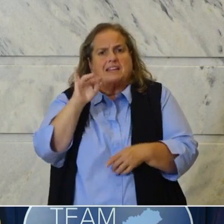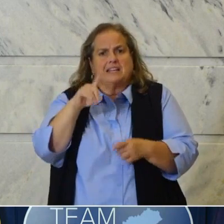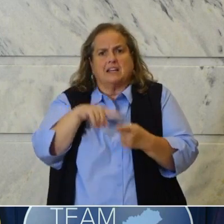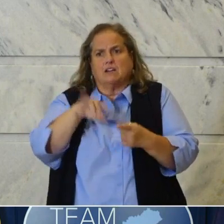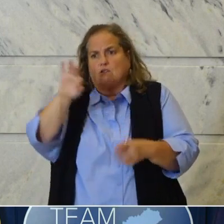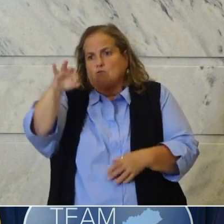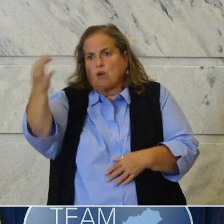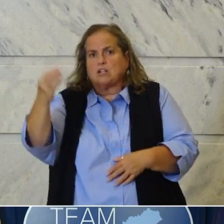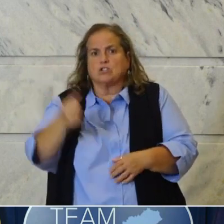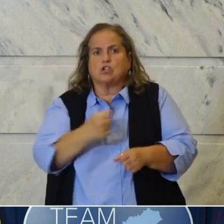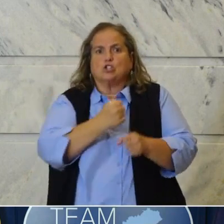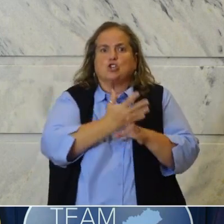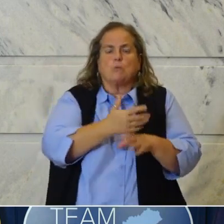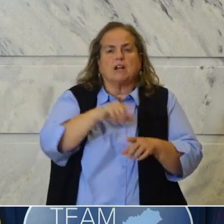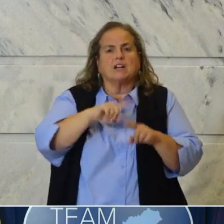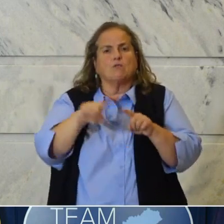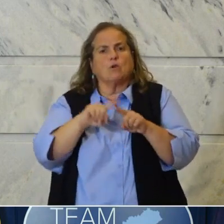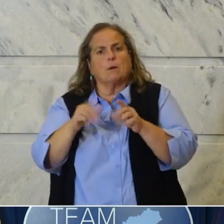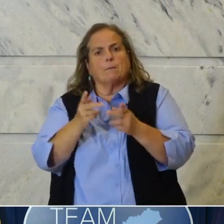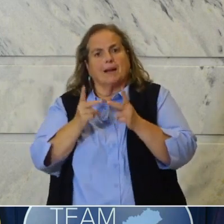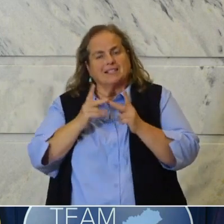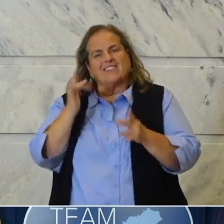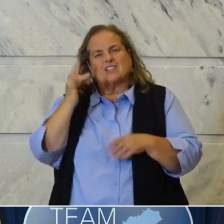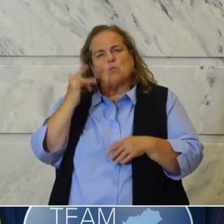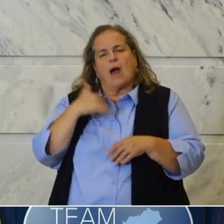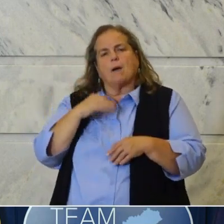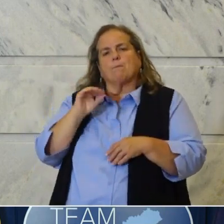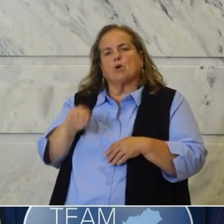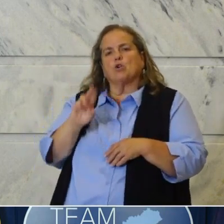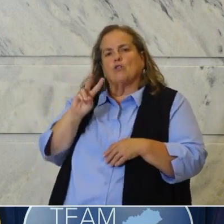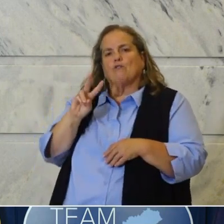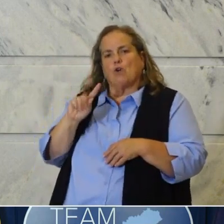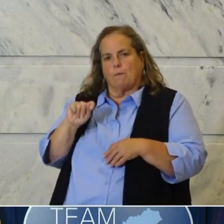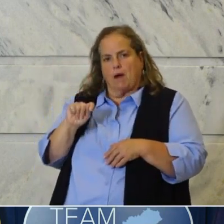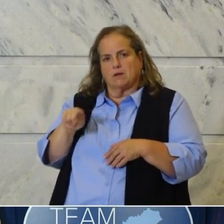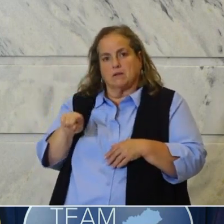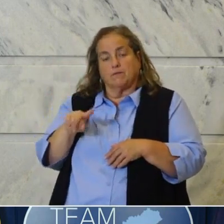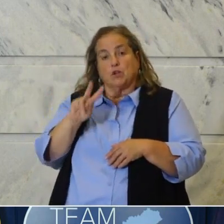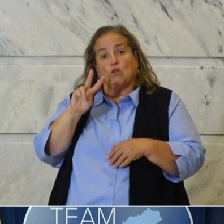places? That's why I put Vermont on there. Vermont is all the way to the